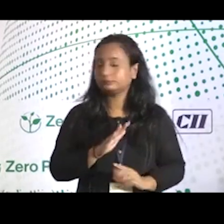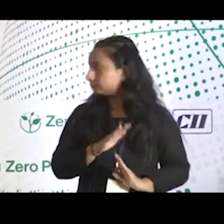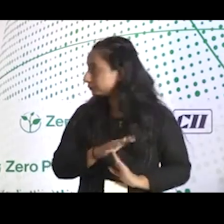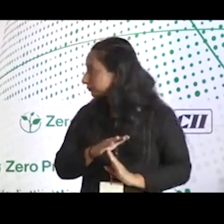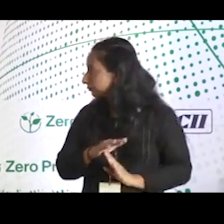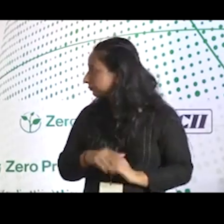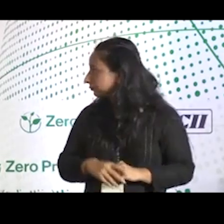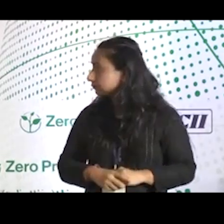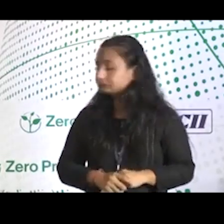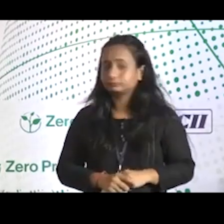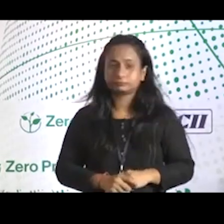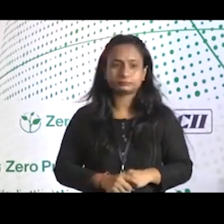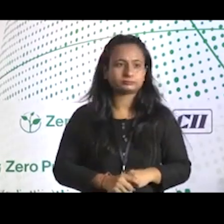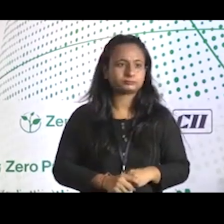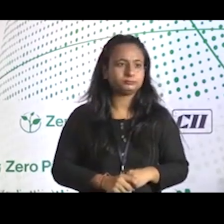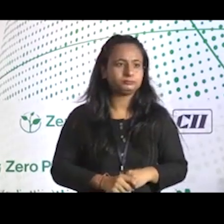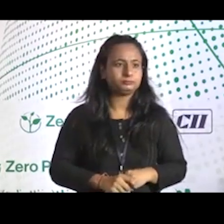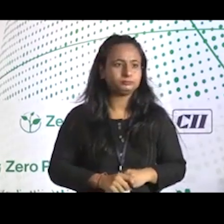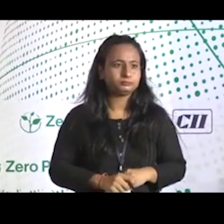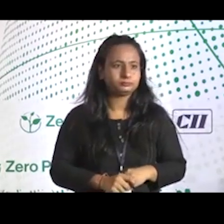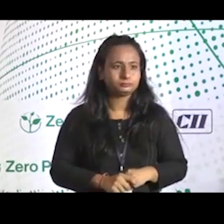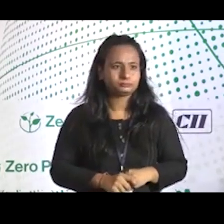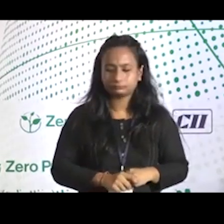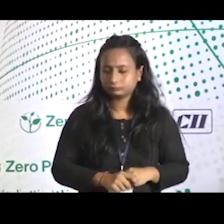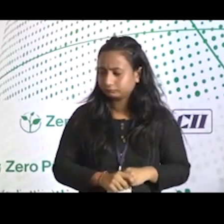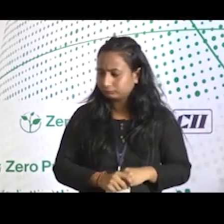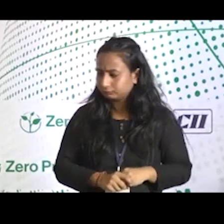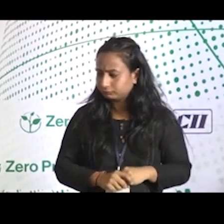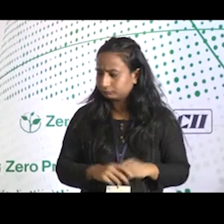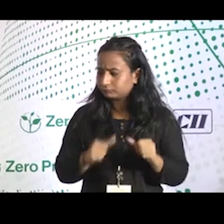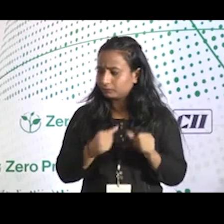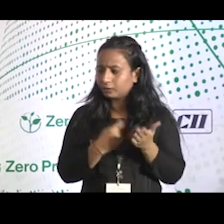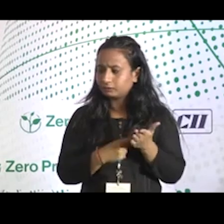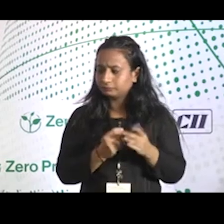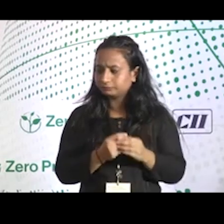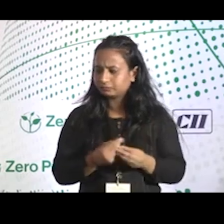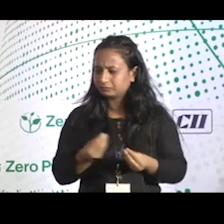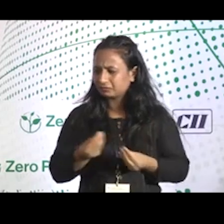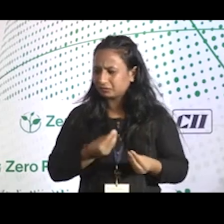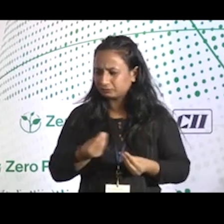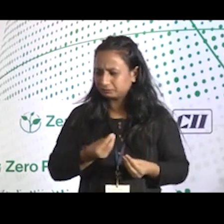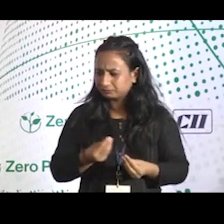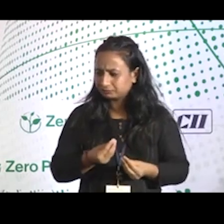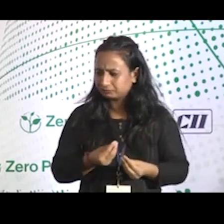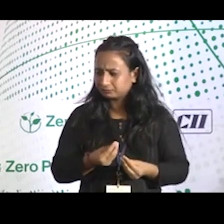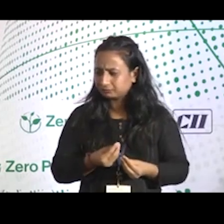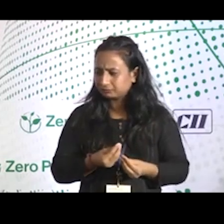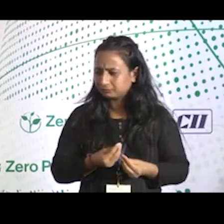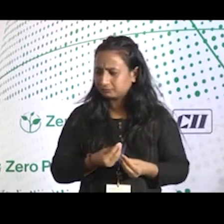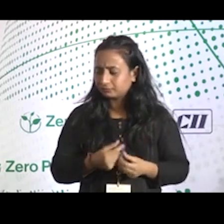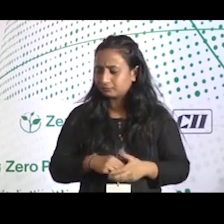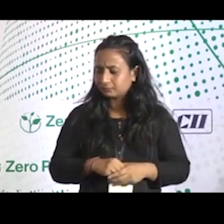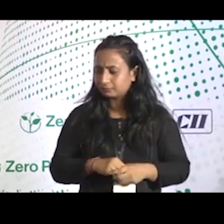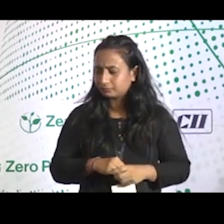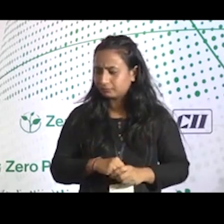maybe I'd rather if you could just jump in And, you know, Shilpa, I spoke about the whole impact on weight.